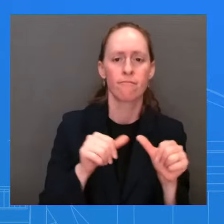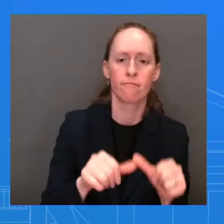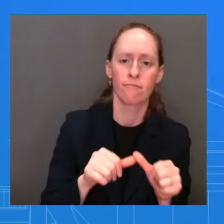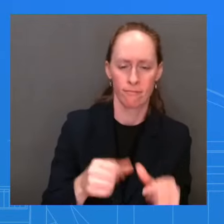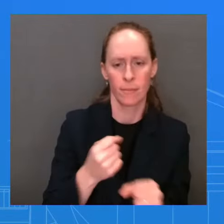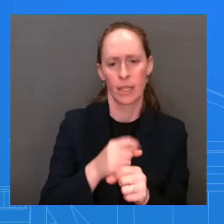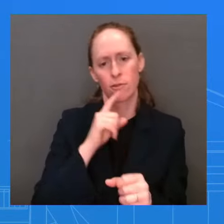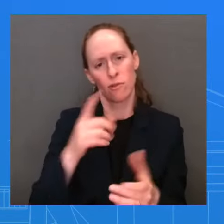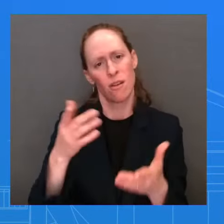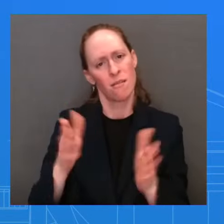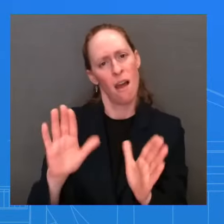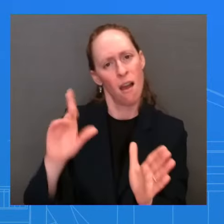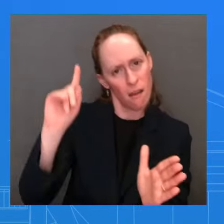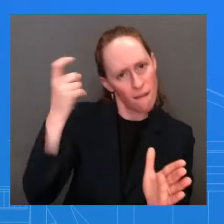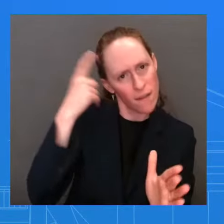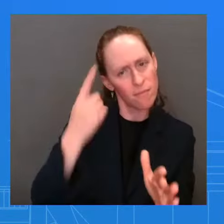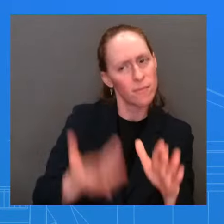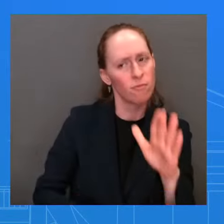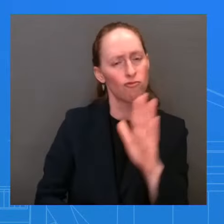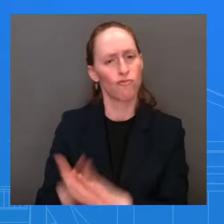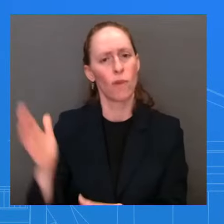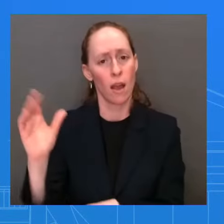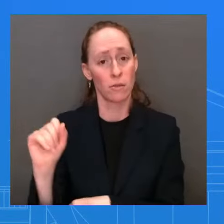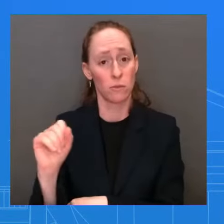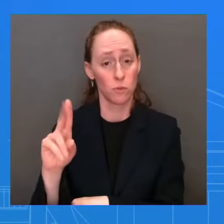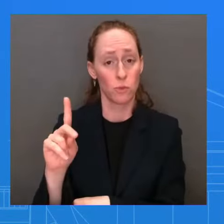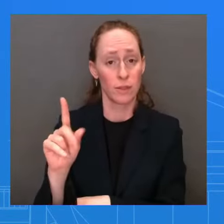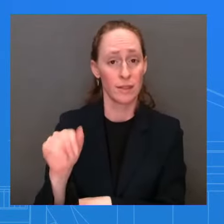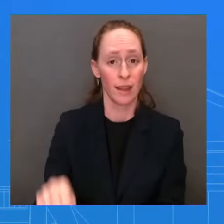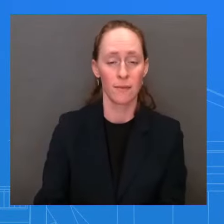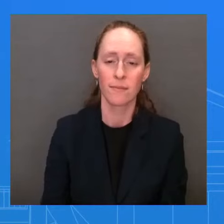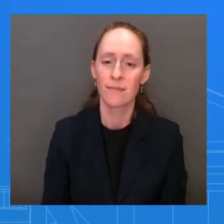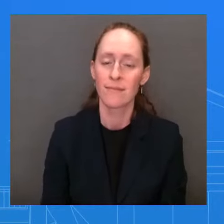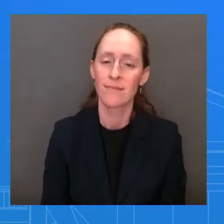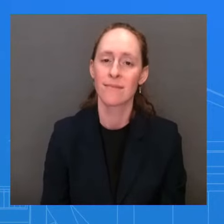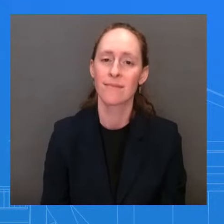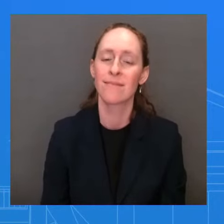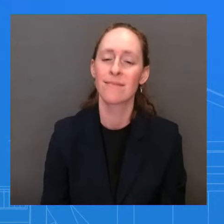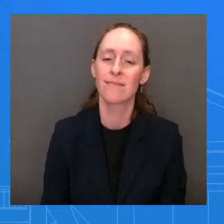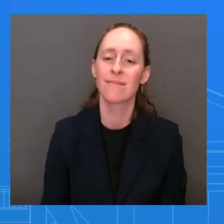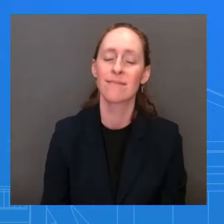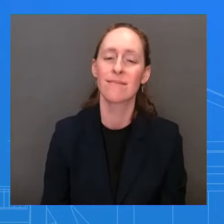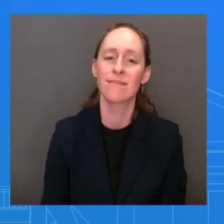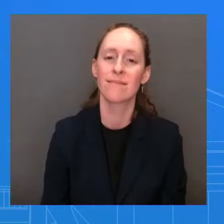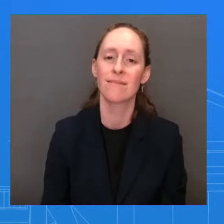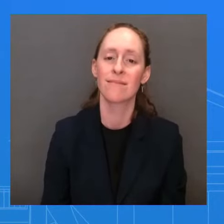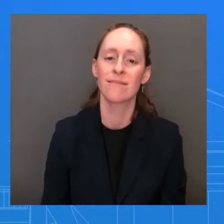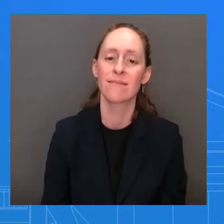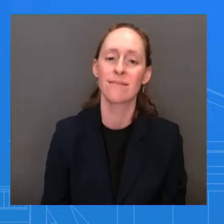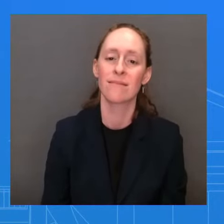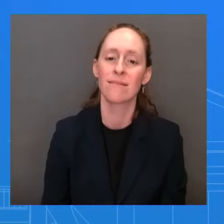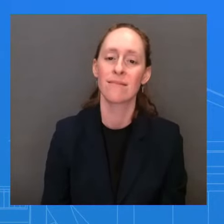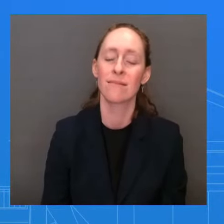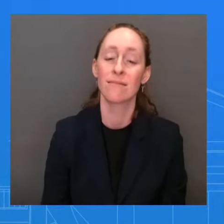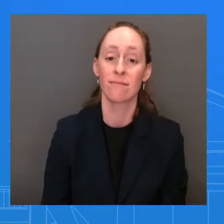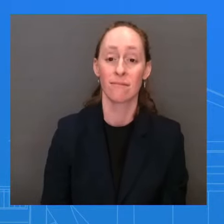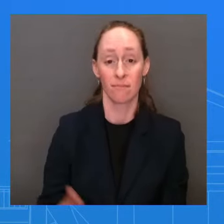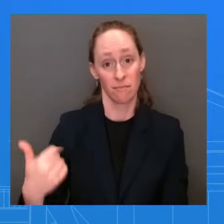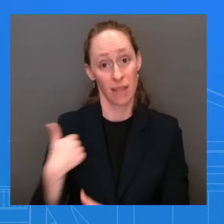There is no military solution to Sudan's political crisis. The ongoing violence threatens the safety of all civilians,